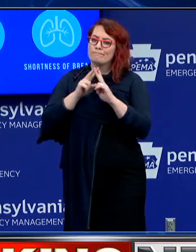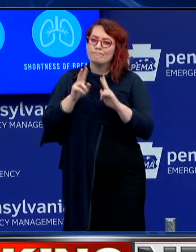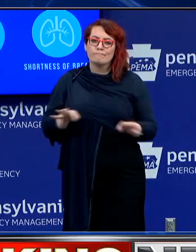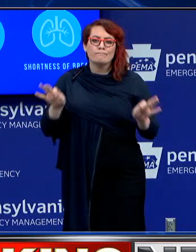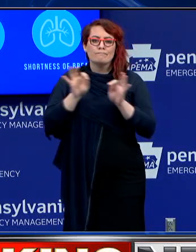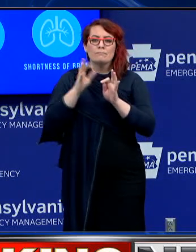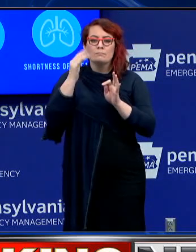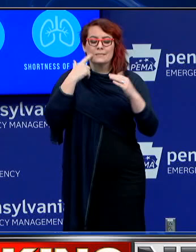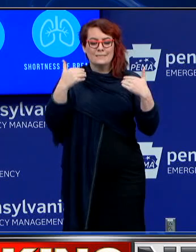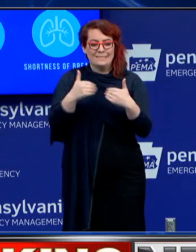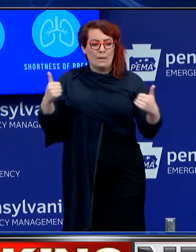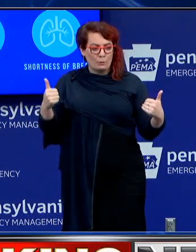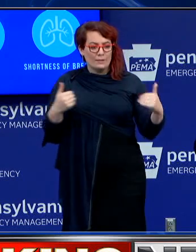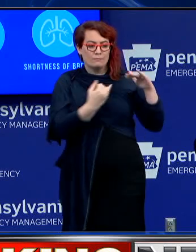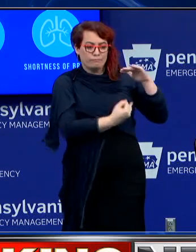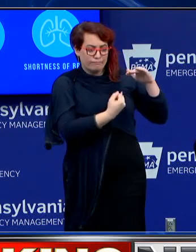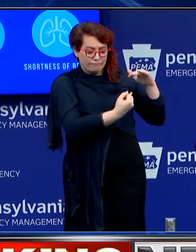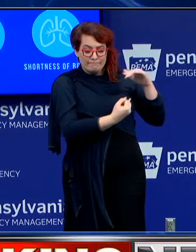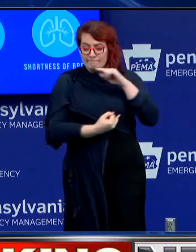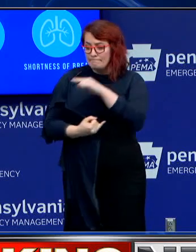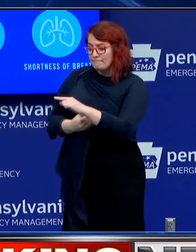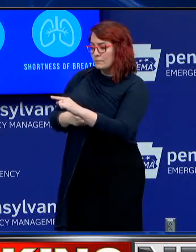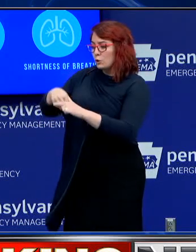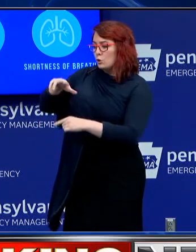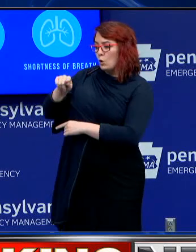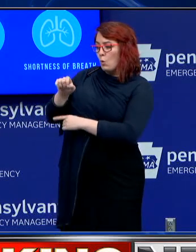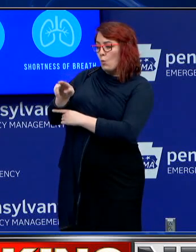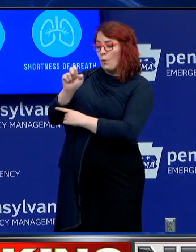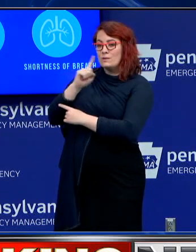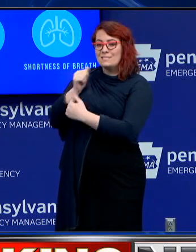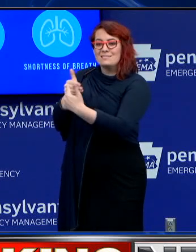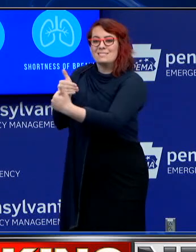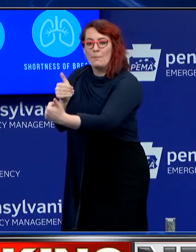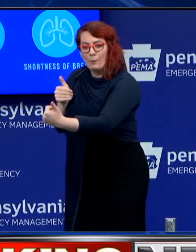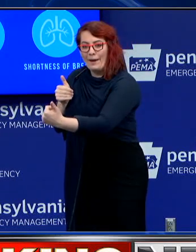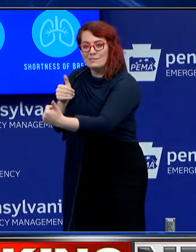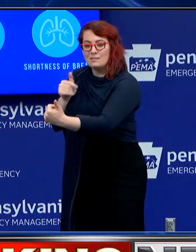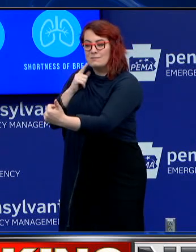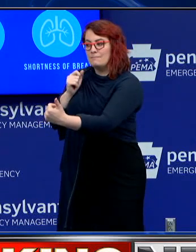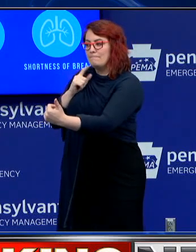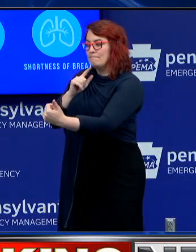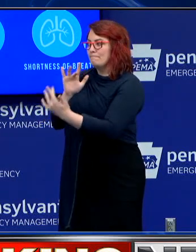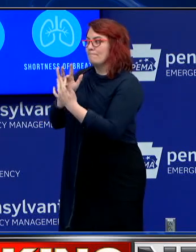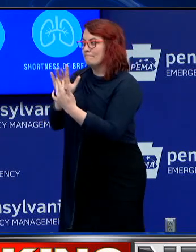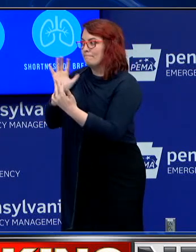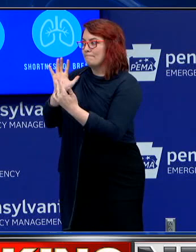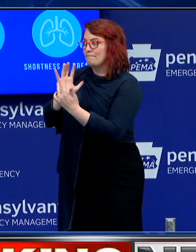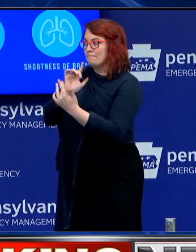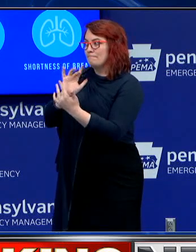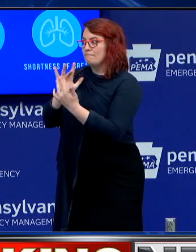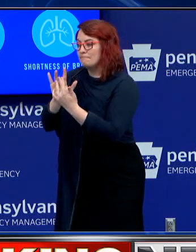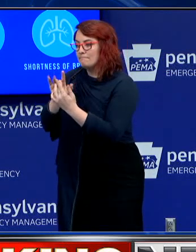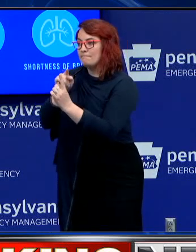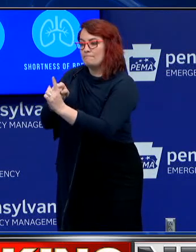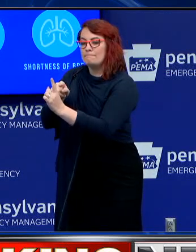MEET OUR TEAMS? >> MY NAME IS KAYLA, I'M AN EIGHTH GRADE STUDENT AN PICTURE MY NAME IS KAYLA, I'M AN EIGHTH GRADE STUDENT AN PICTURE ON A SOFTBALL TEAM. EIGHTH GRADE STUDENT AN PICTURE ON A SOFTBALL TEAM. >>> I'M MATTY, I PLAY SOCCER AND ON A SOFTBALL TEAM. >>> I'M MATTY, I PLAY SOCCER AND PART OF STUDENT COUNCIL.